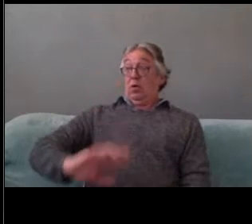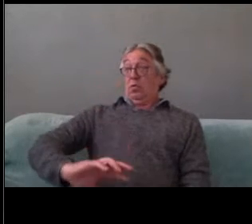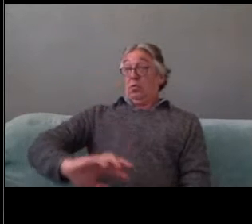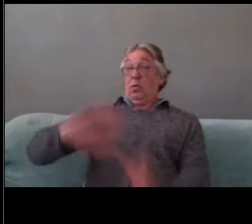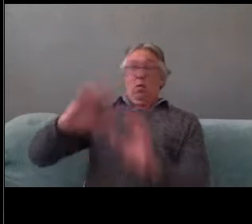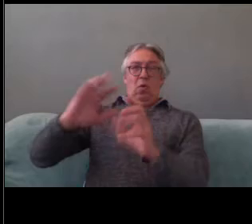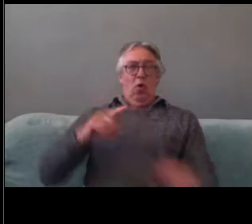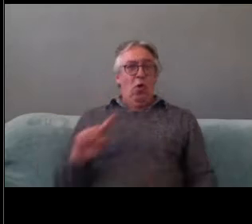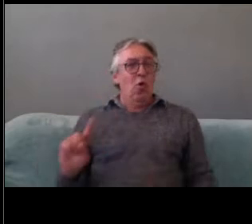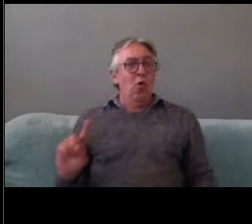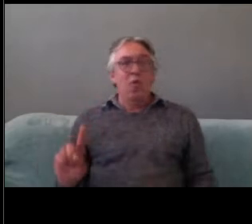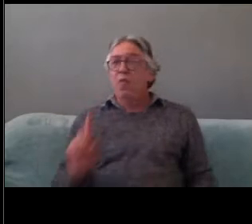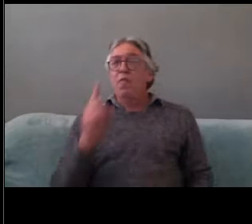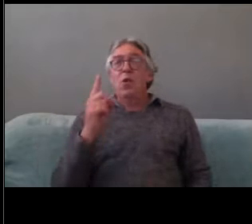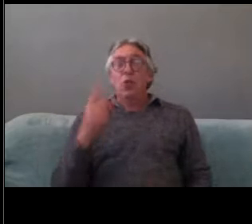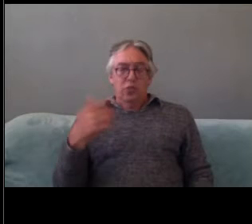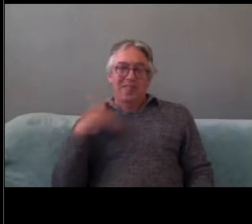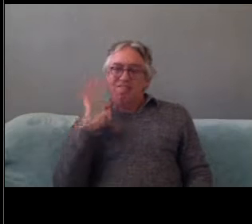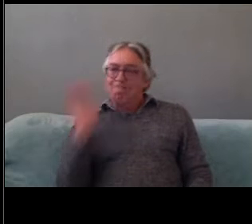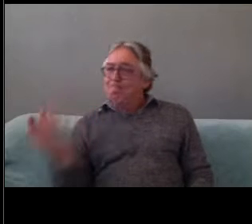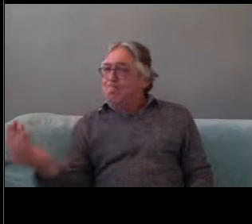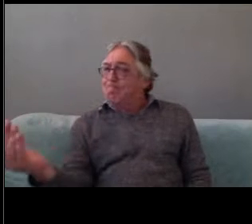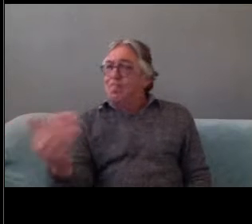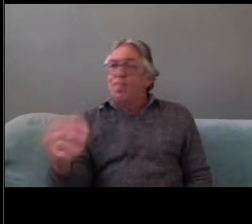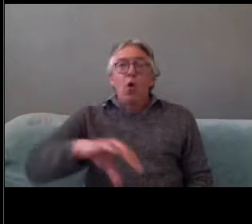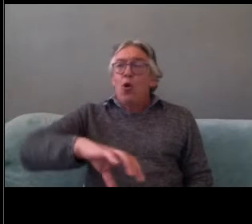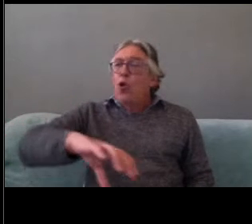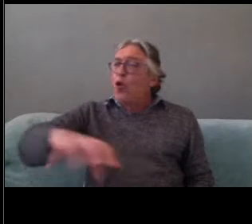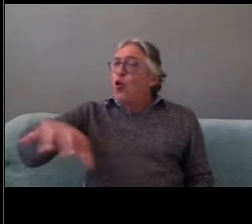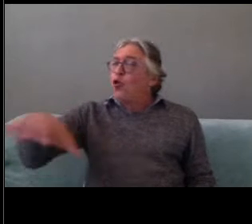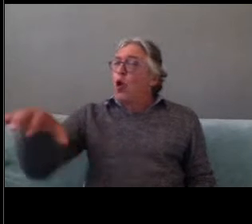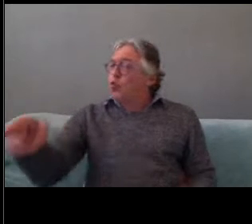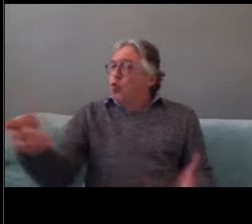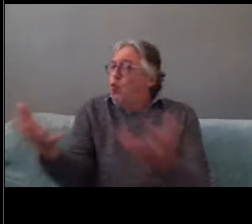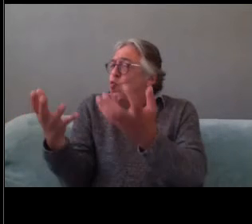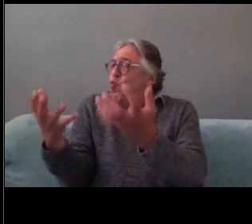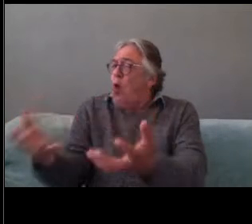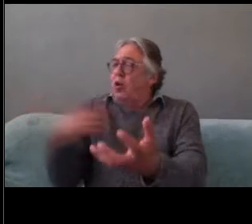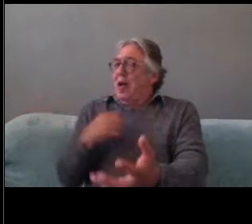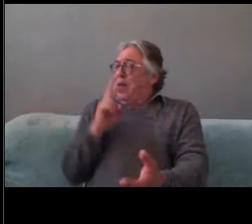and other stakeholders would like to do or they'd see